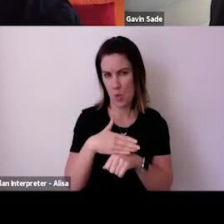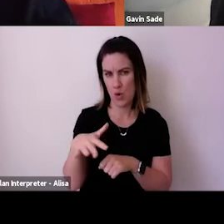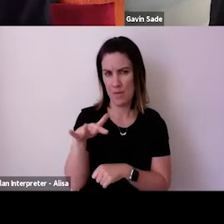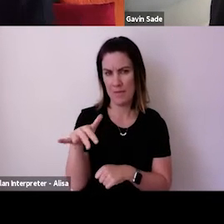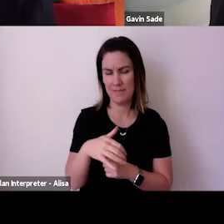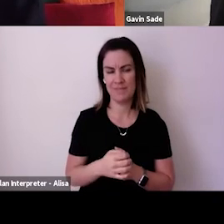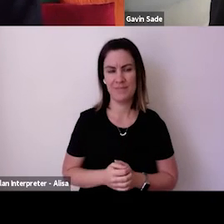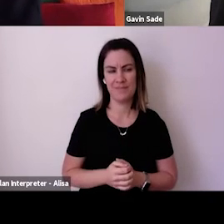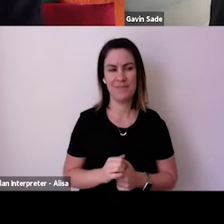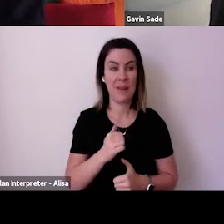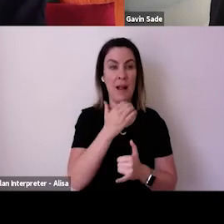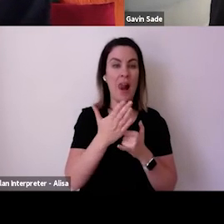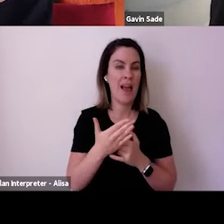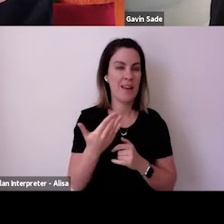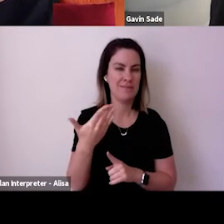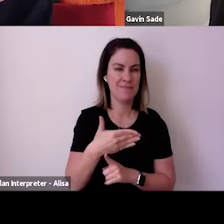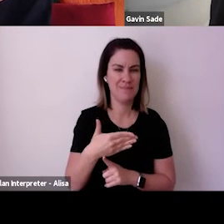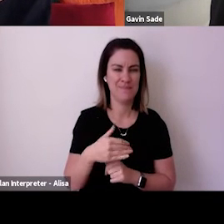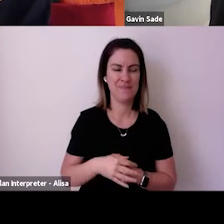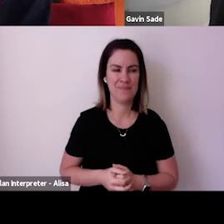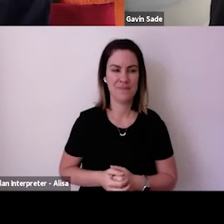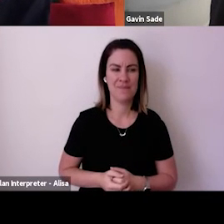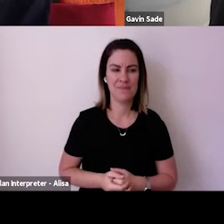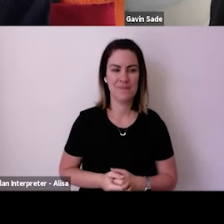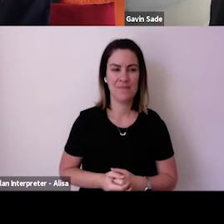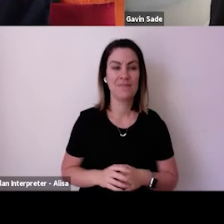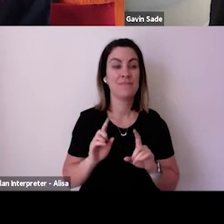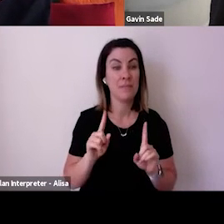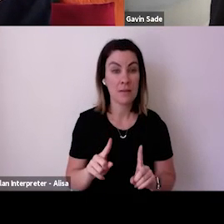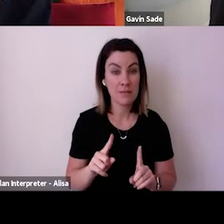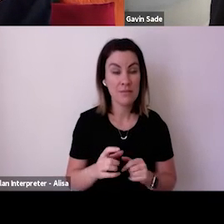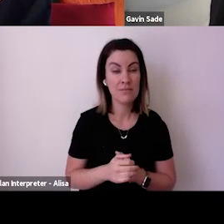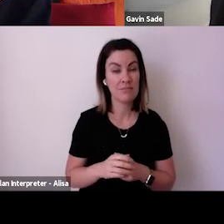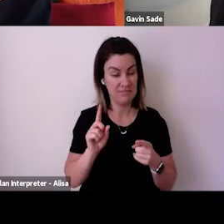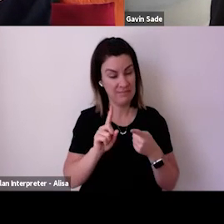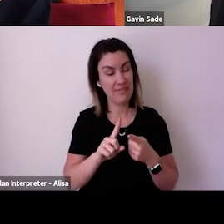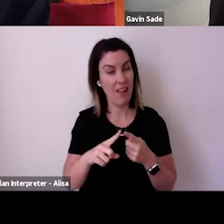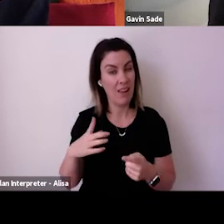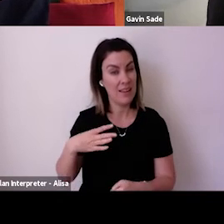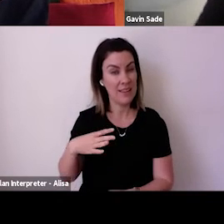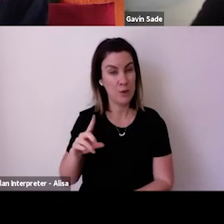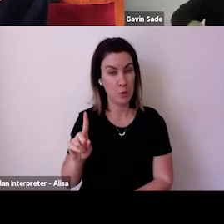However, there is still a need to better communicate